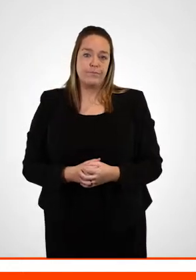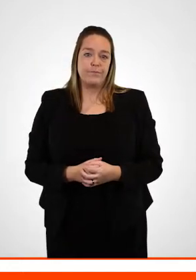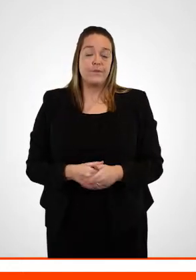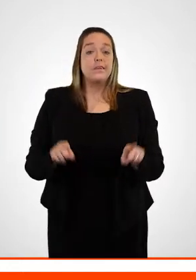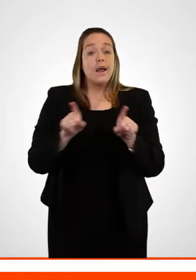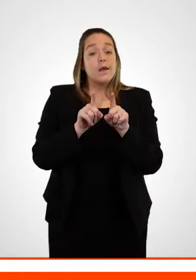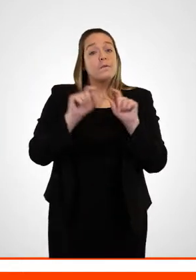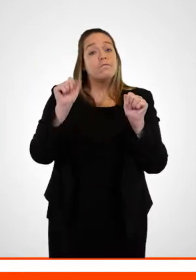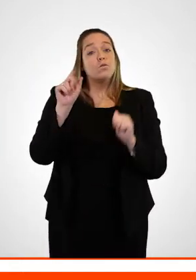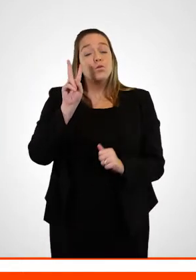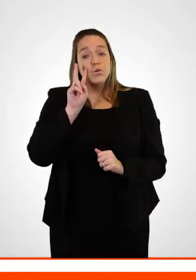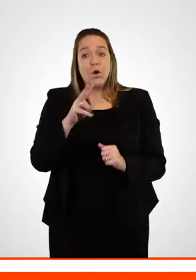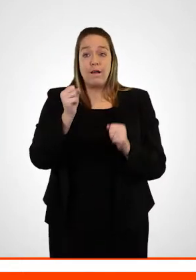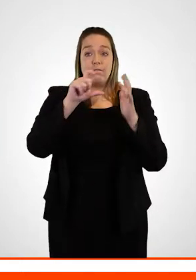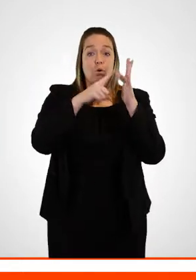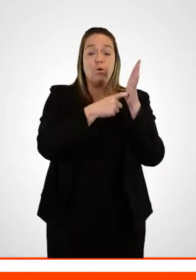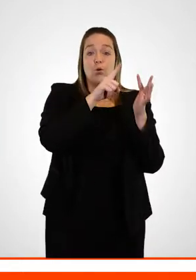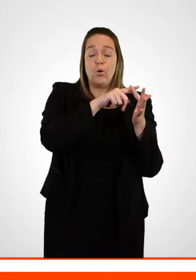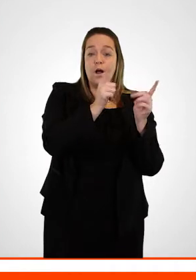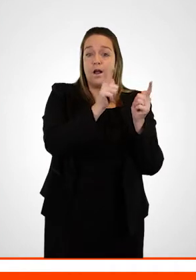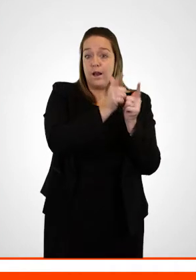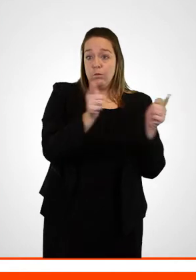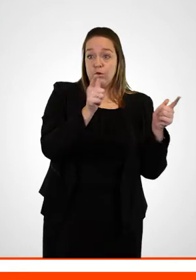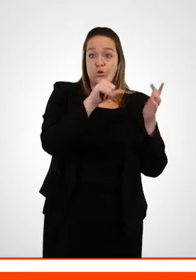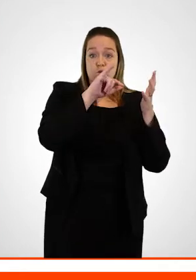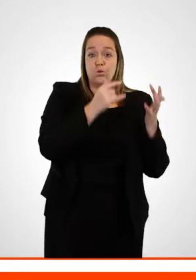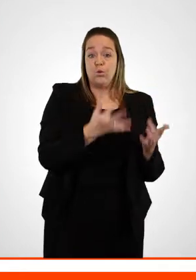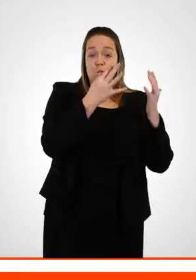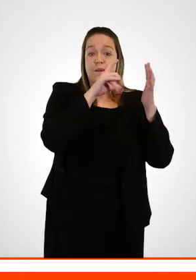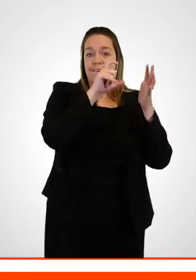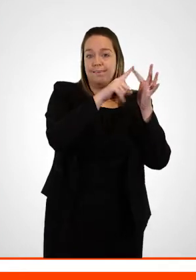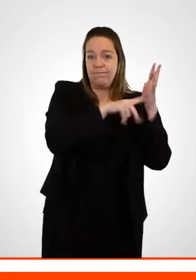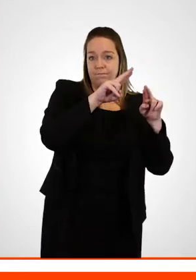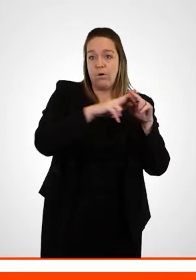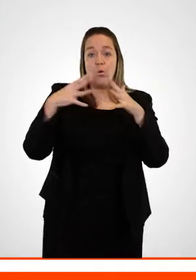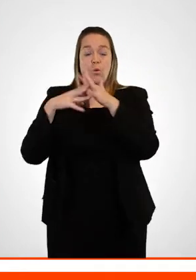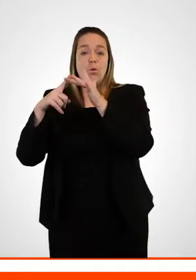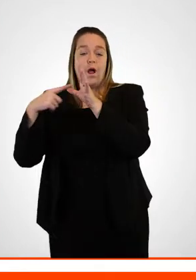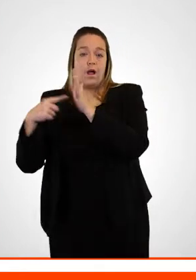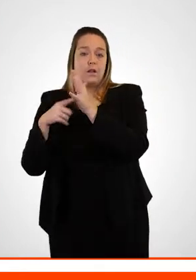We also saw a relationship between core language score on the CELF and the WIAT word reading.